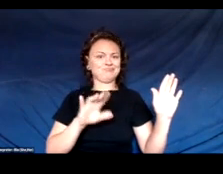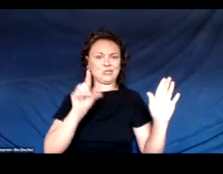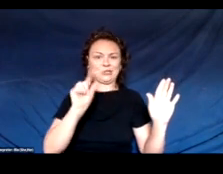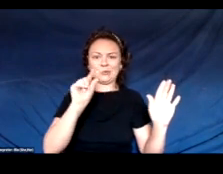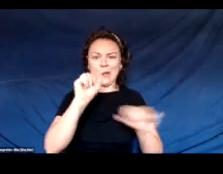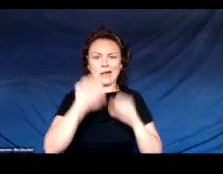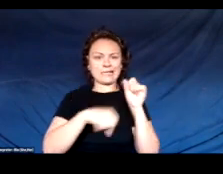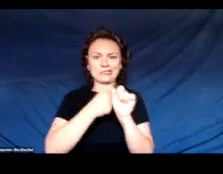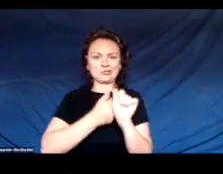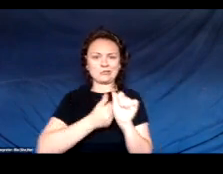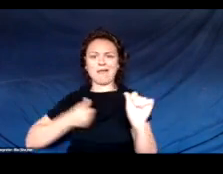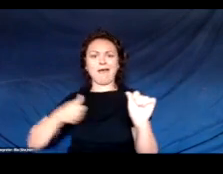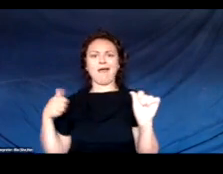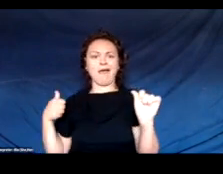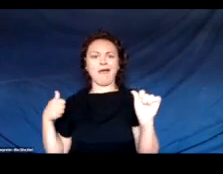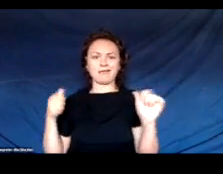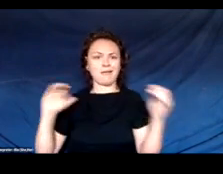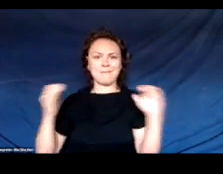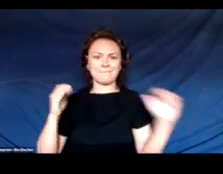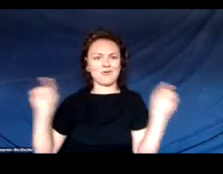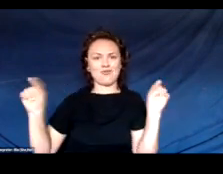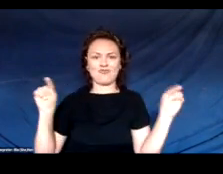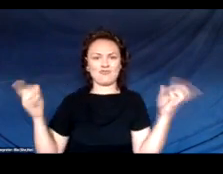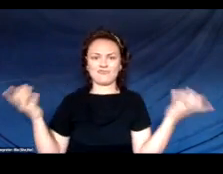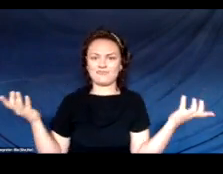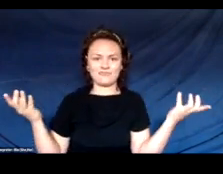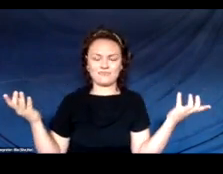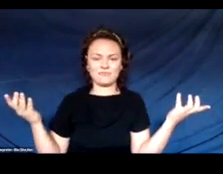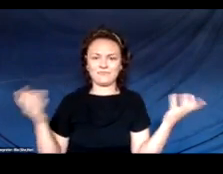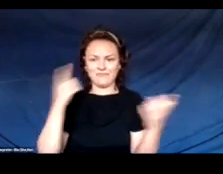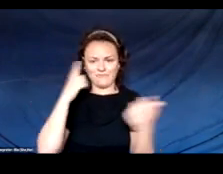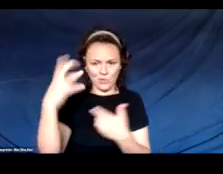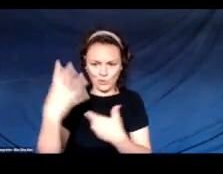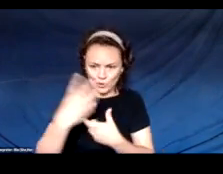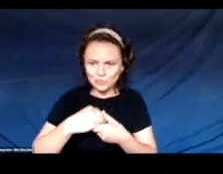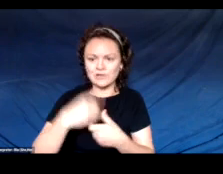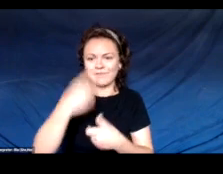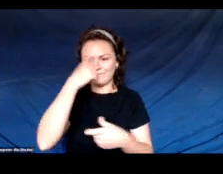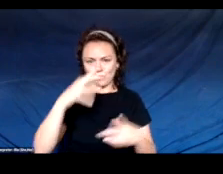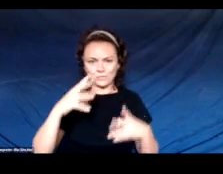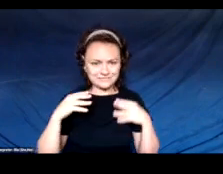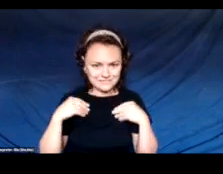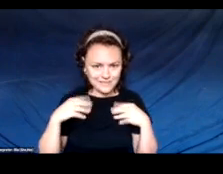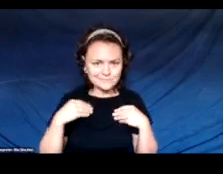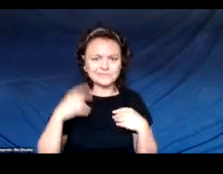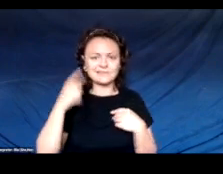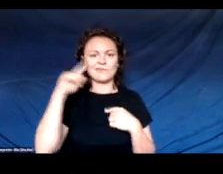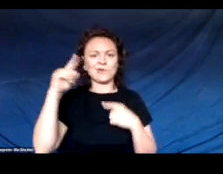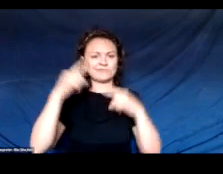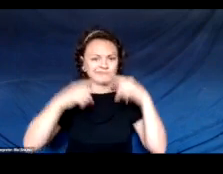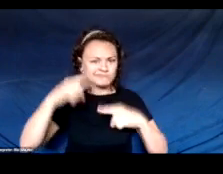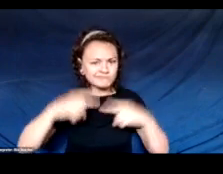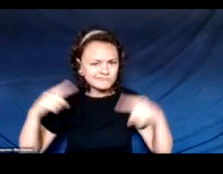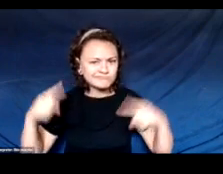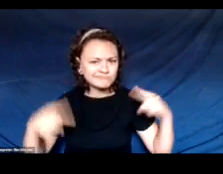and inclusion and acceptance of various groups.